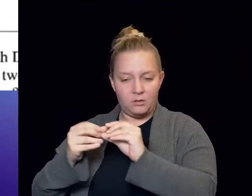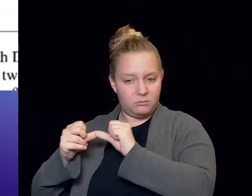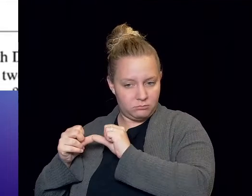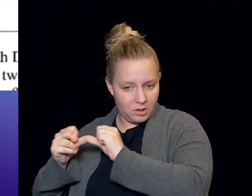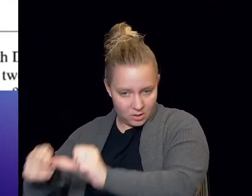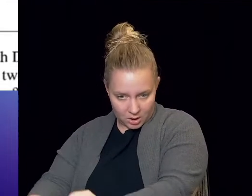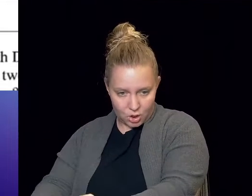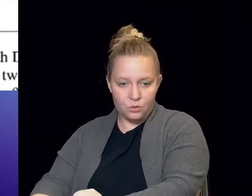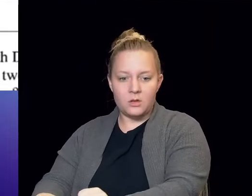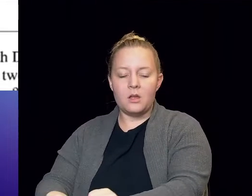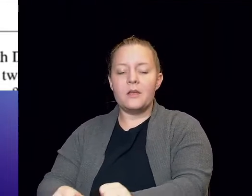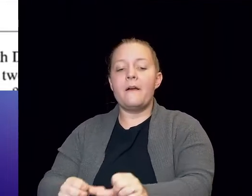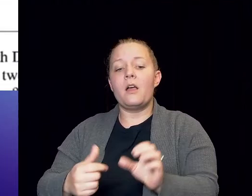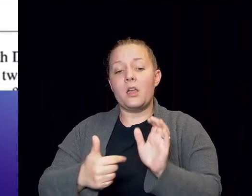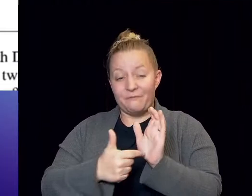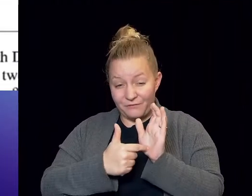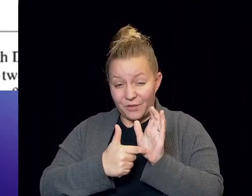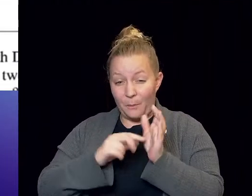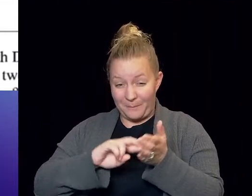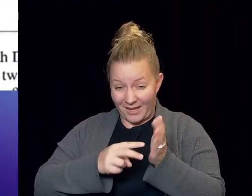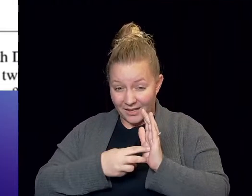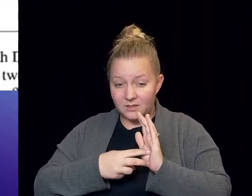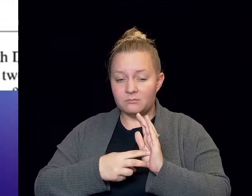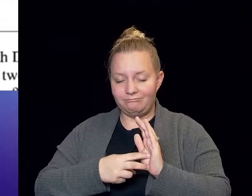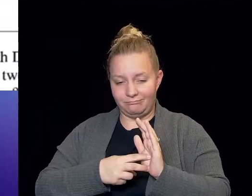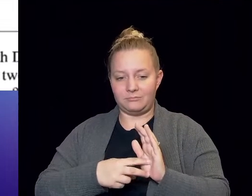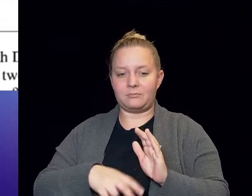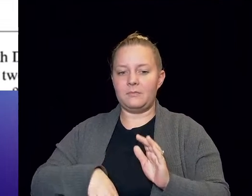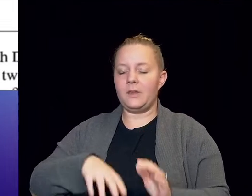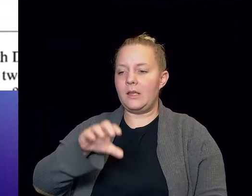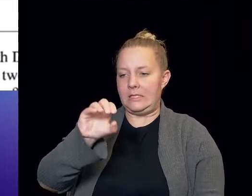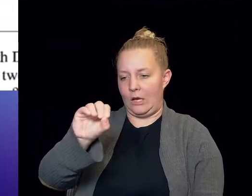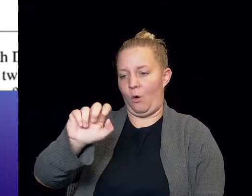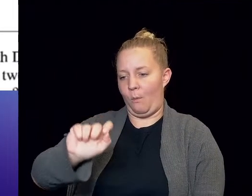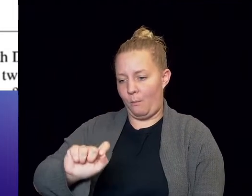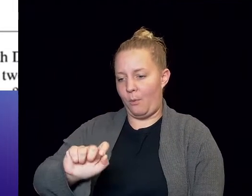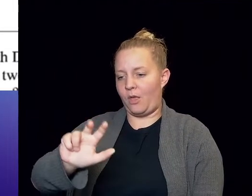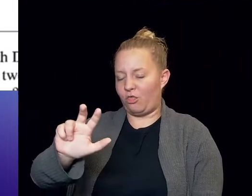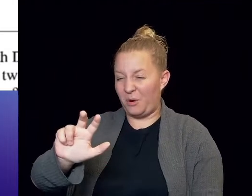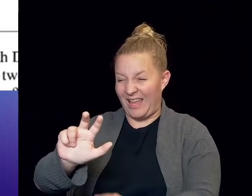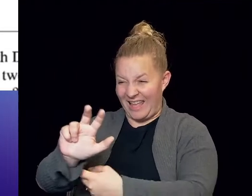would be 0.3 and because the 3 is repeating, you're going to put that bar notation up above it.